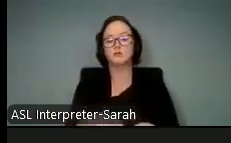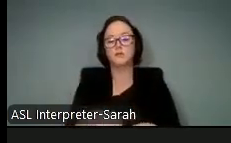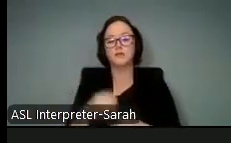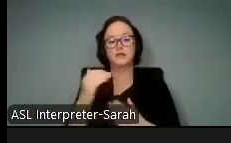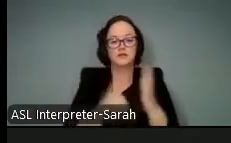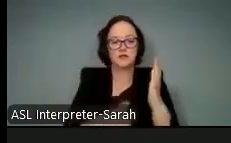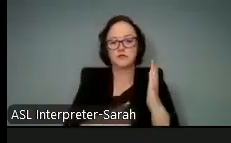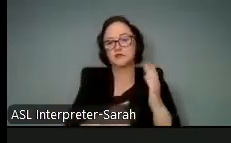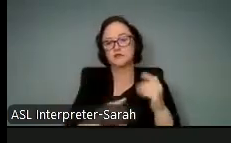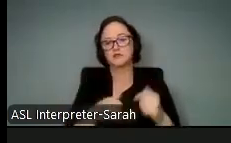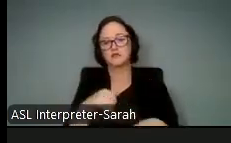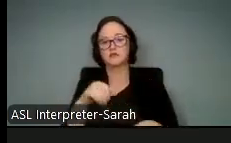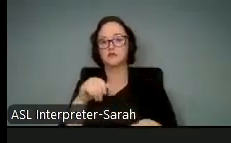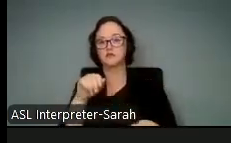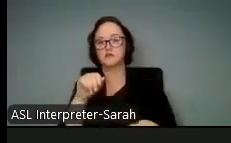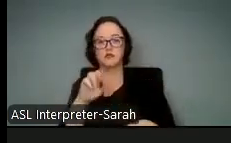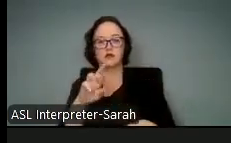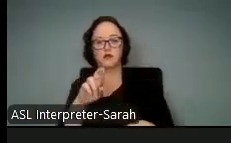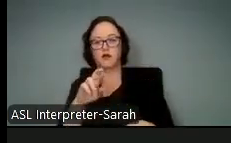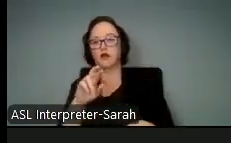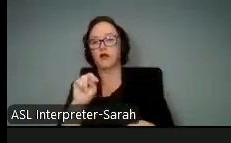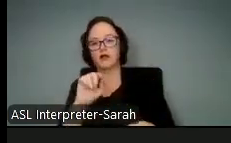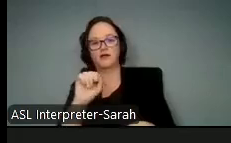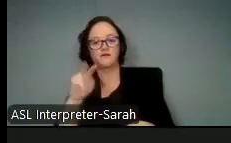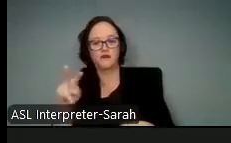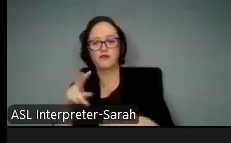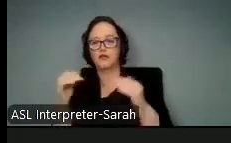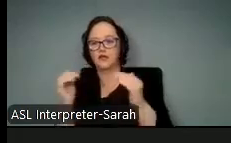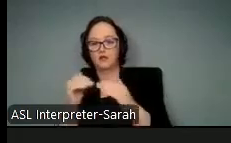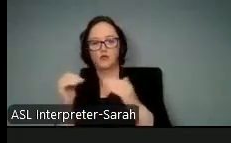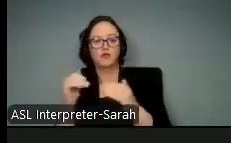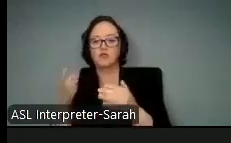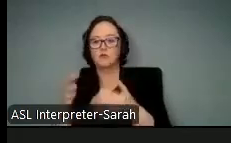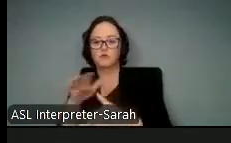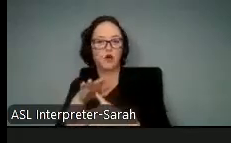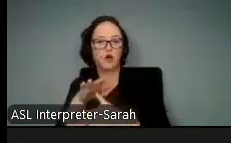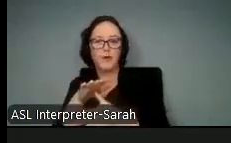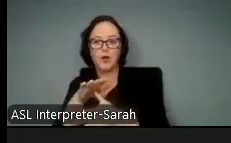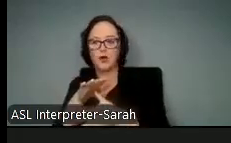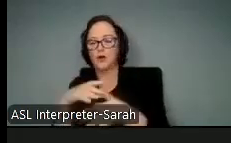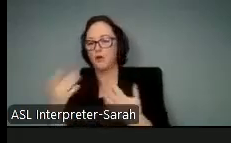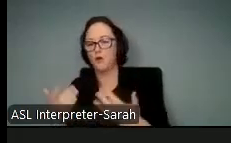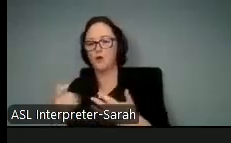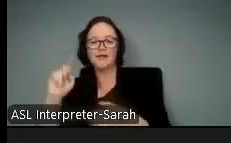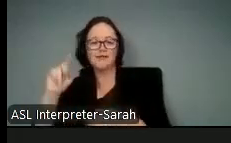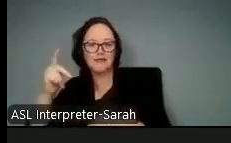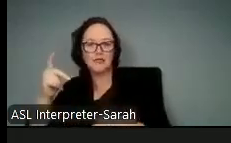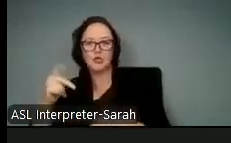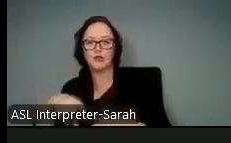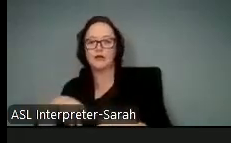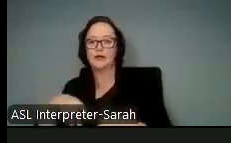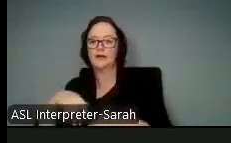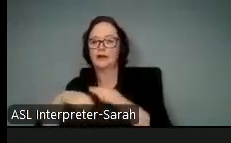primary navigation, global navigation, something like that. On our secondary navigation, less . ARIA label equals, secondary navigation.